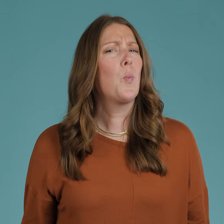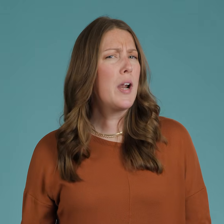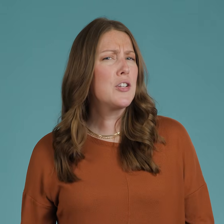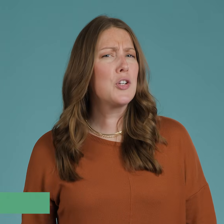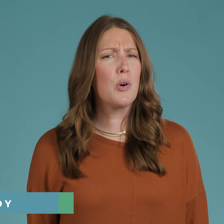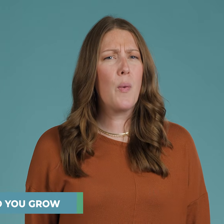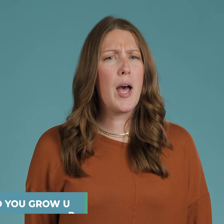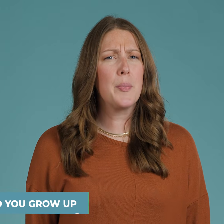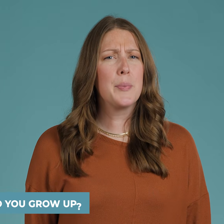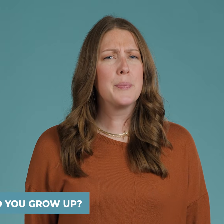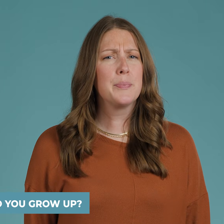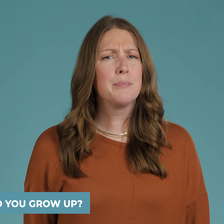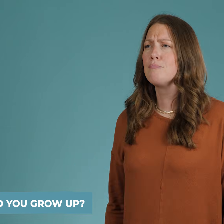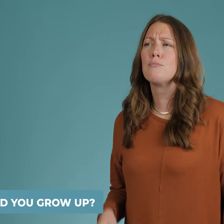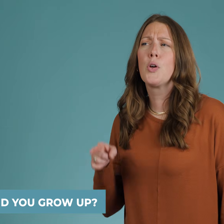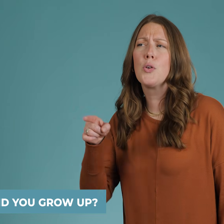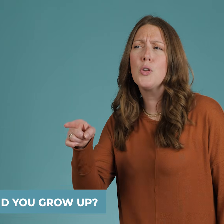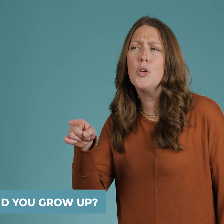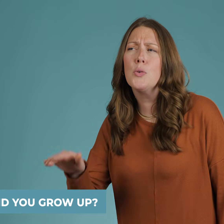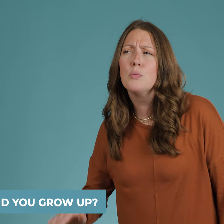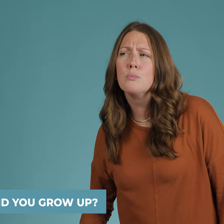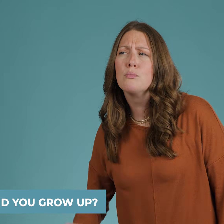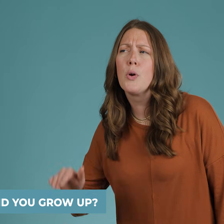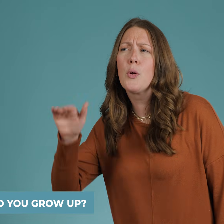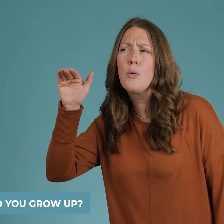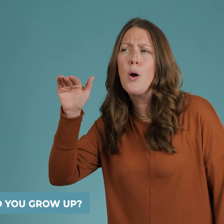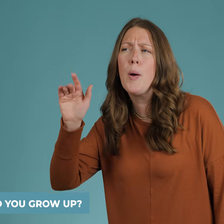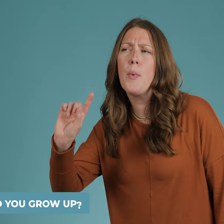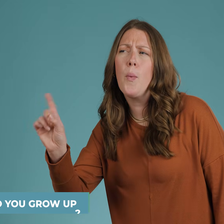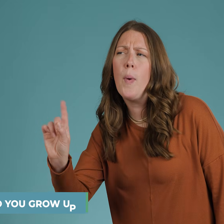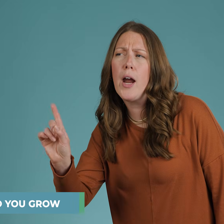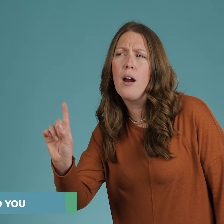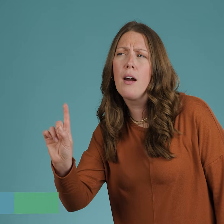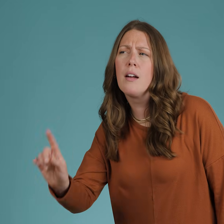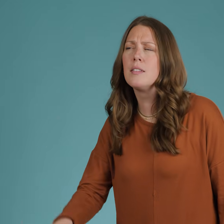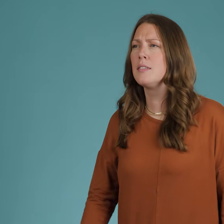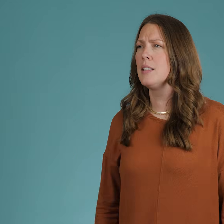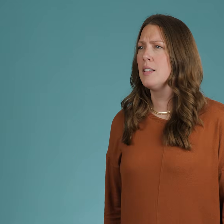Where did you grow up? YOU GROW-UP WHERE